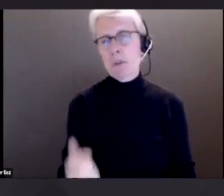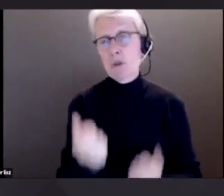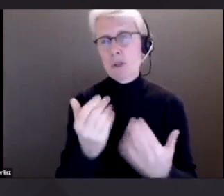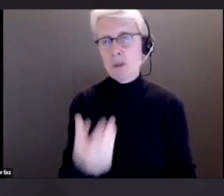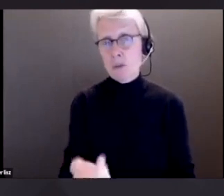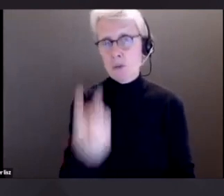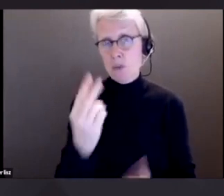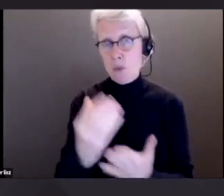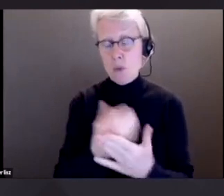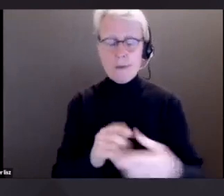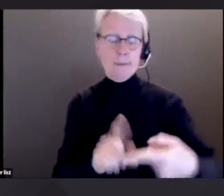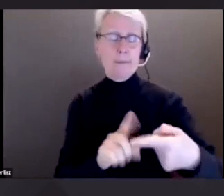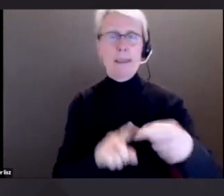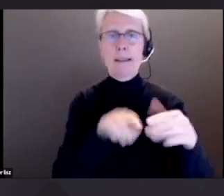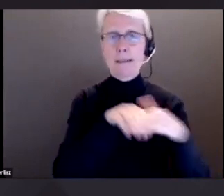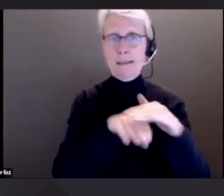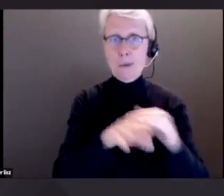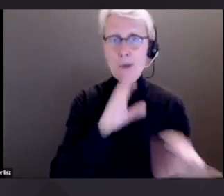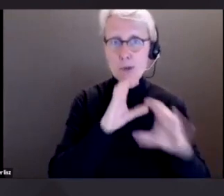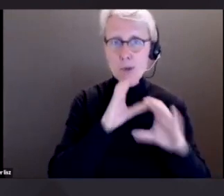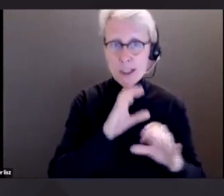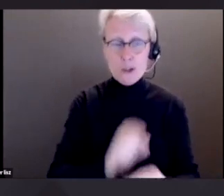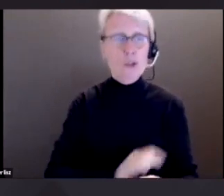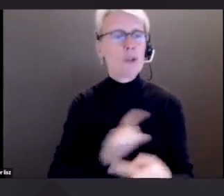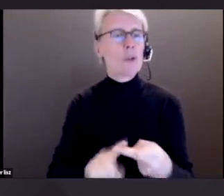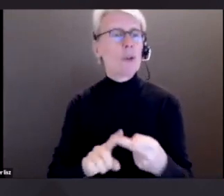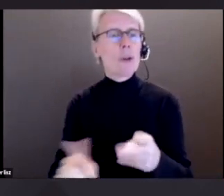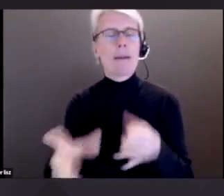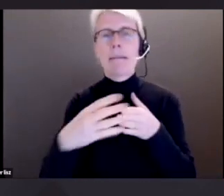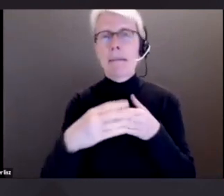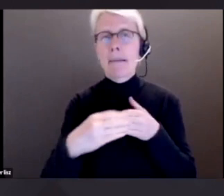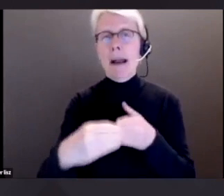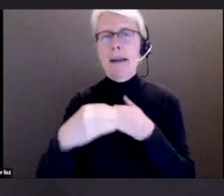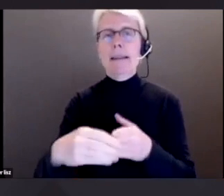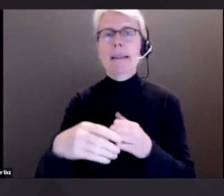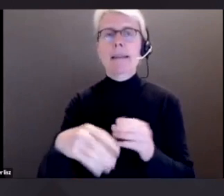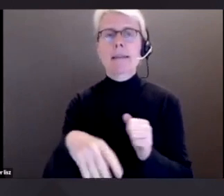and Guiding Principles for a Great Fit. Ashley will also share the links